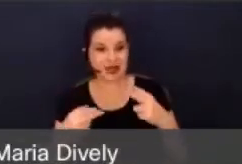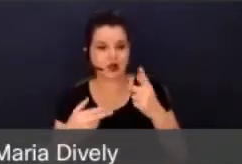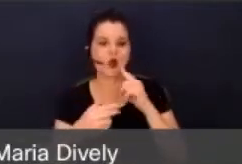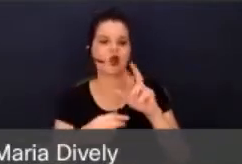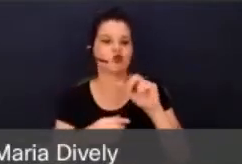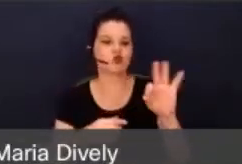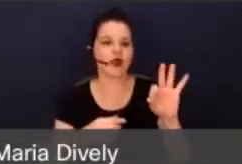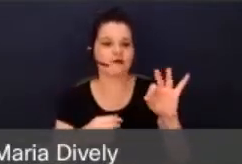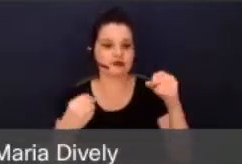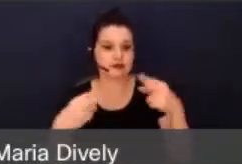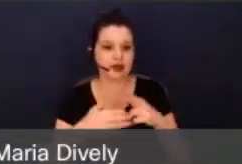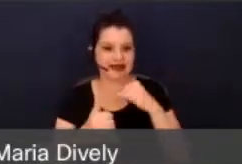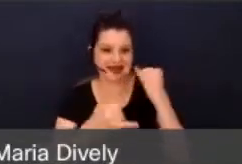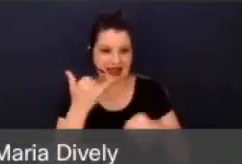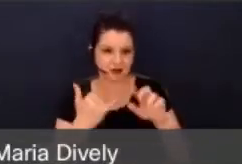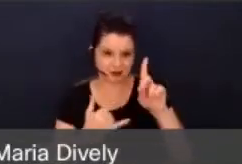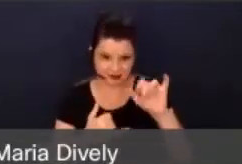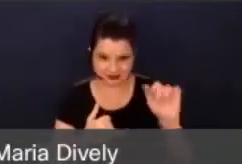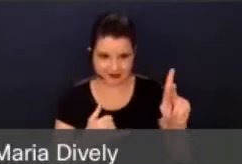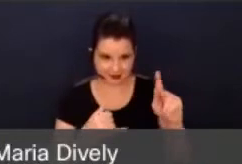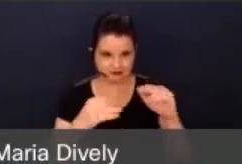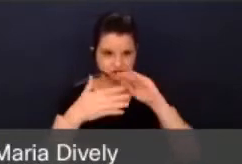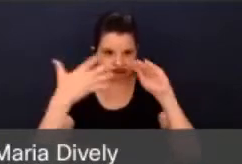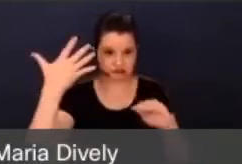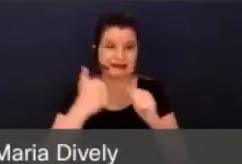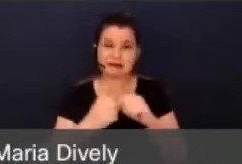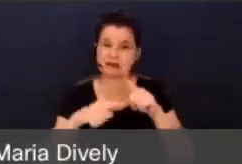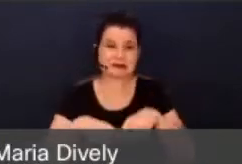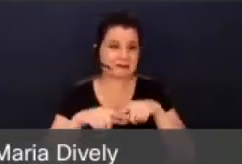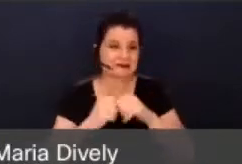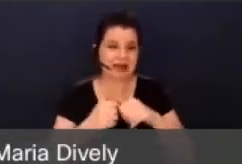a reference slide at the end of your deck. So it just depends on how detailed it is,